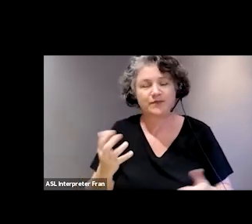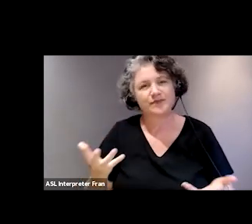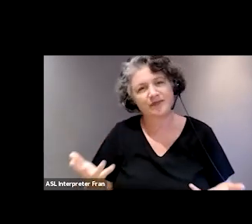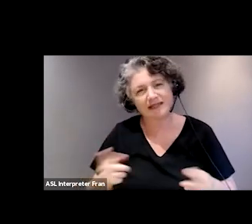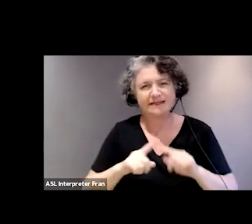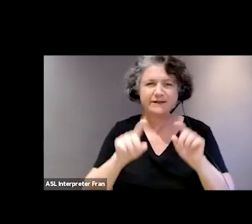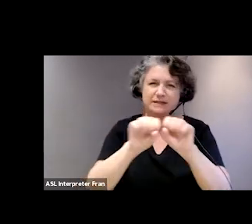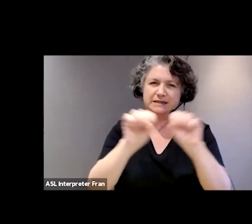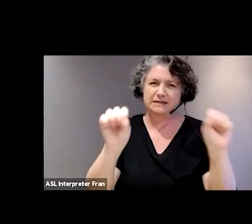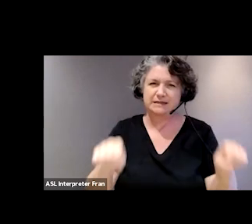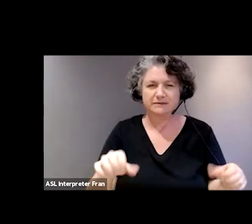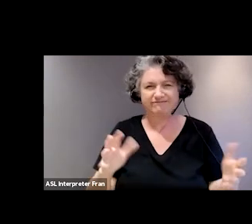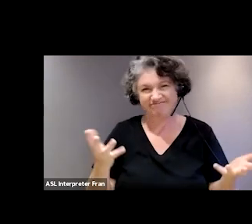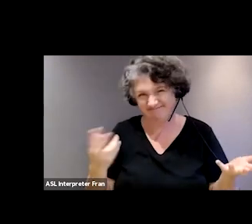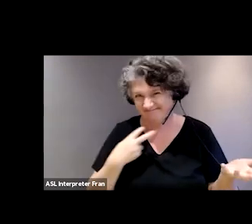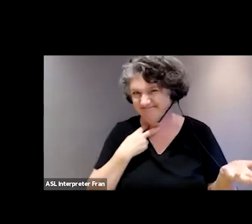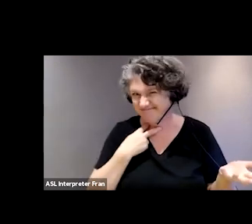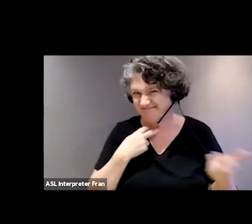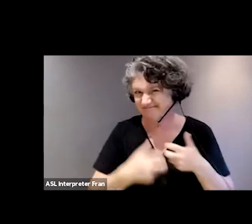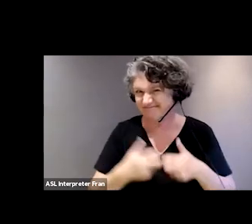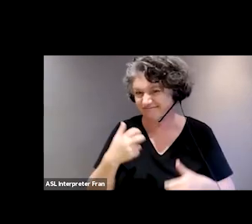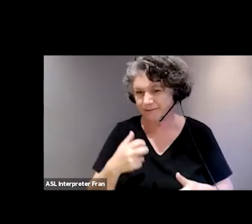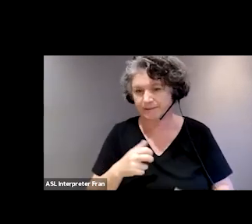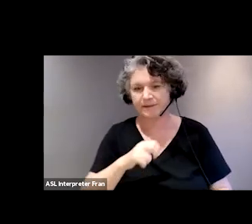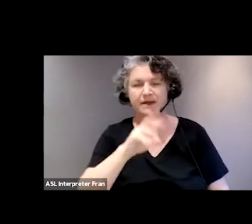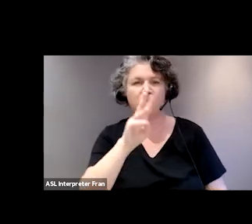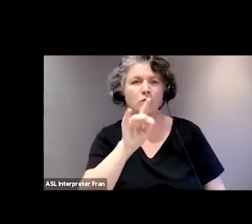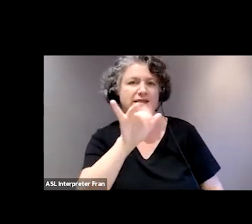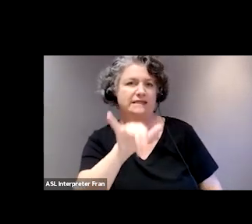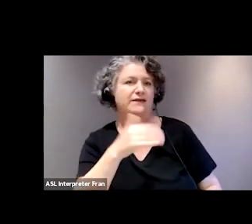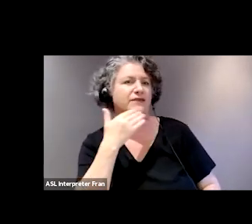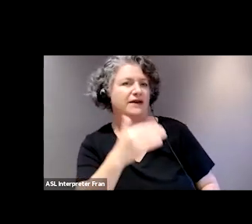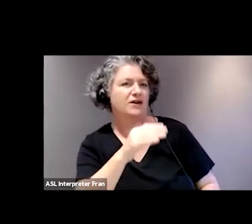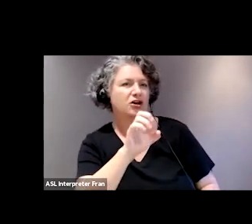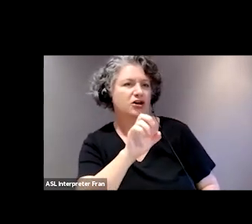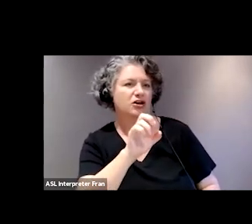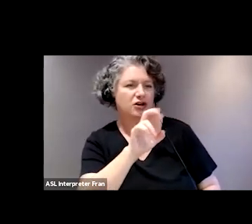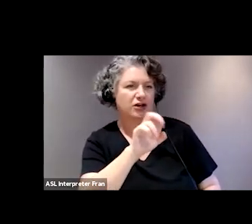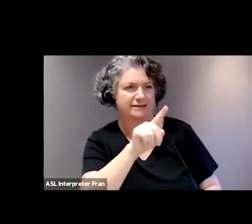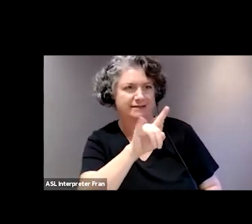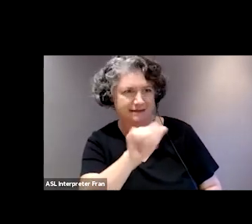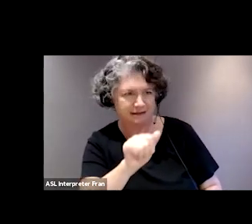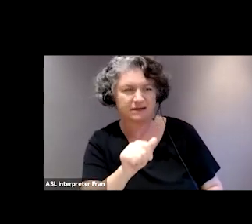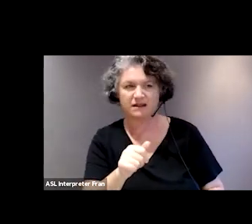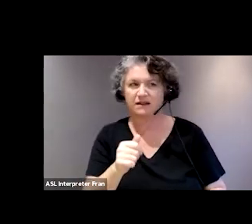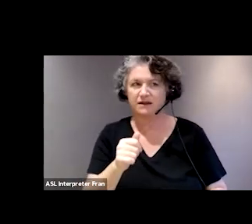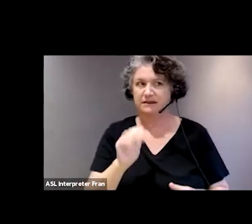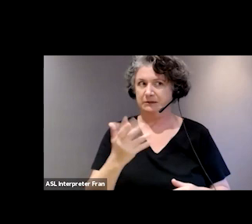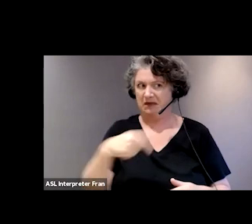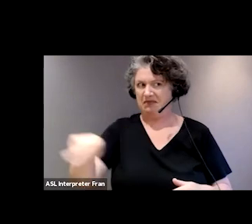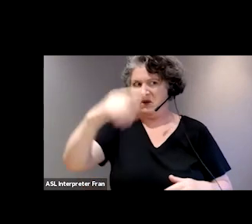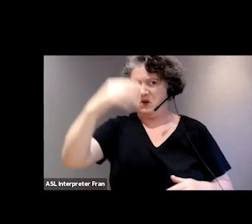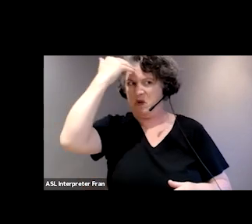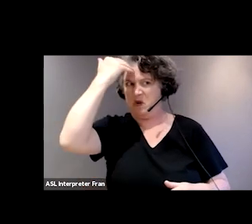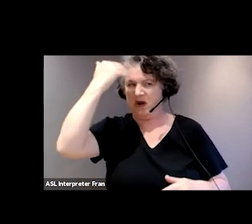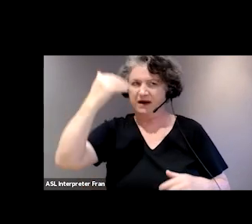So there are some risk